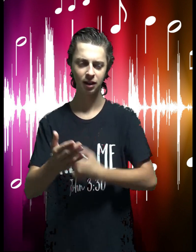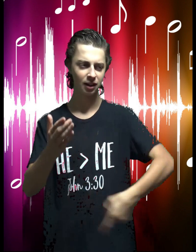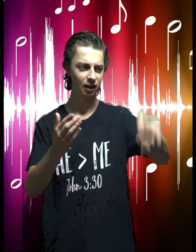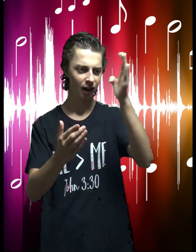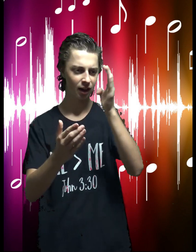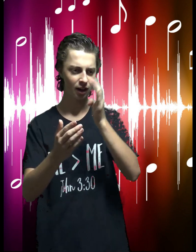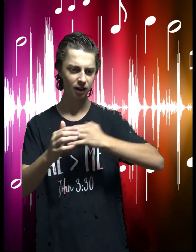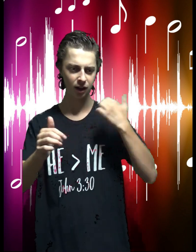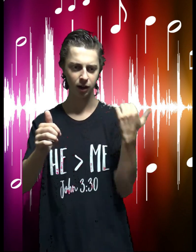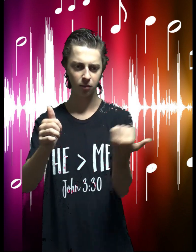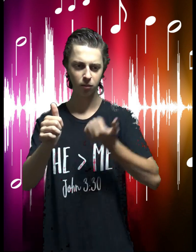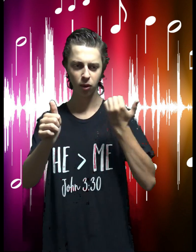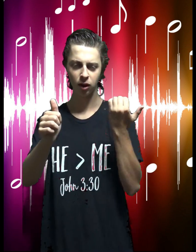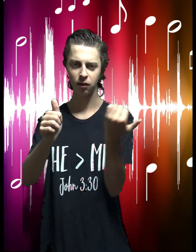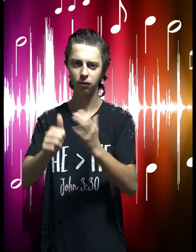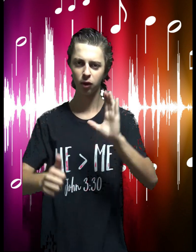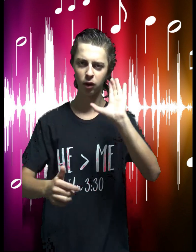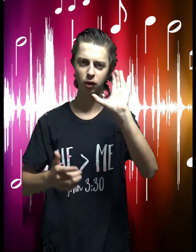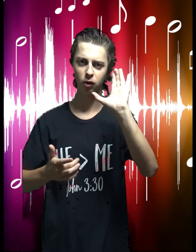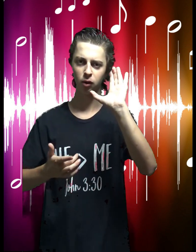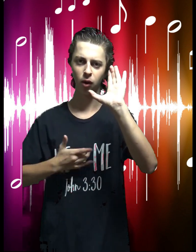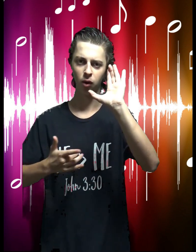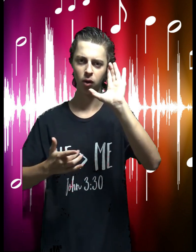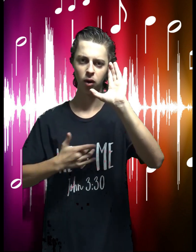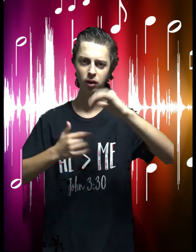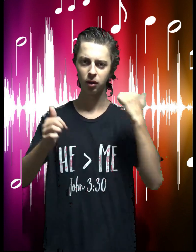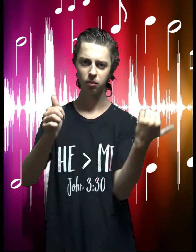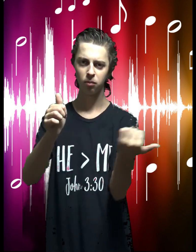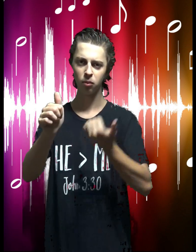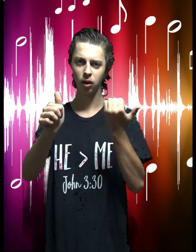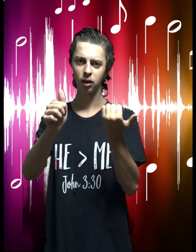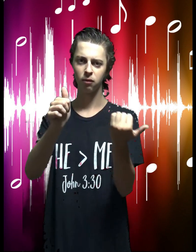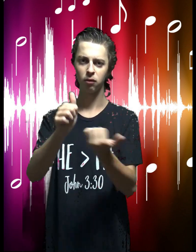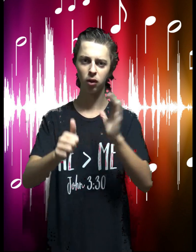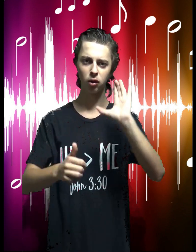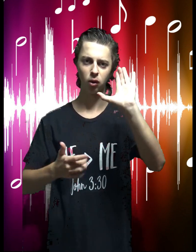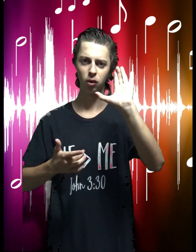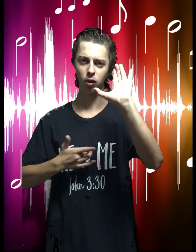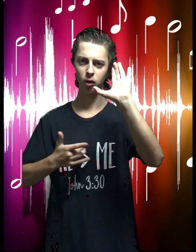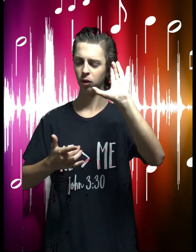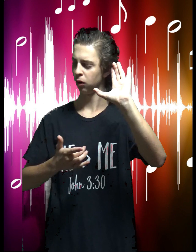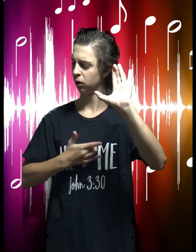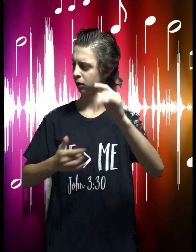God, I'm running for Your heart I'm running for Your heart